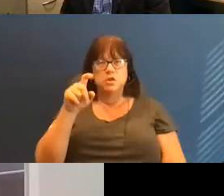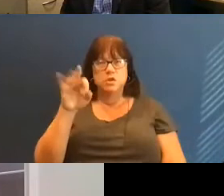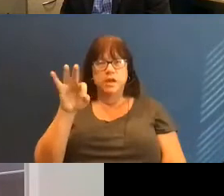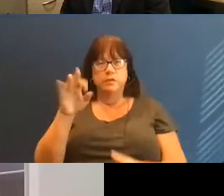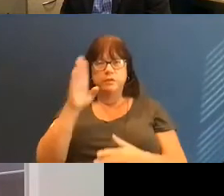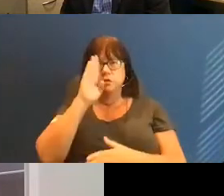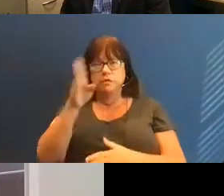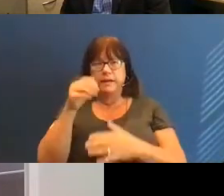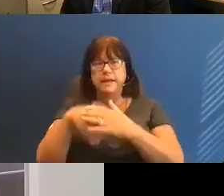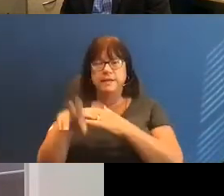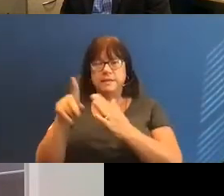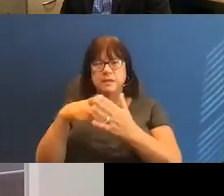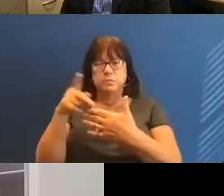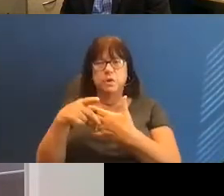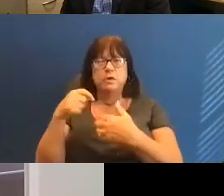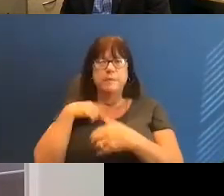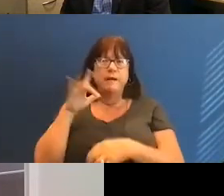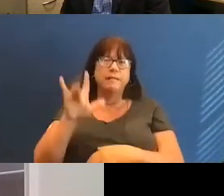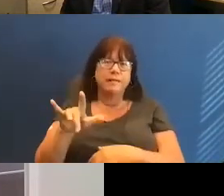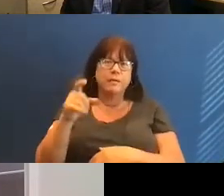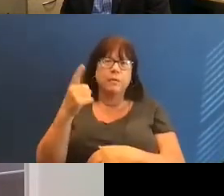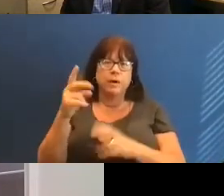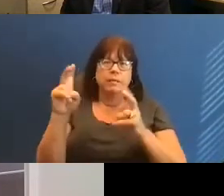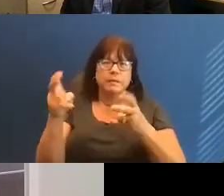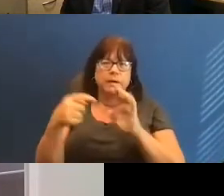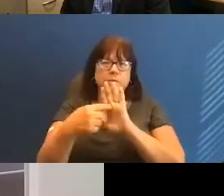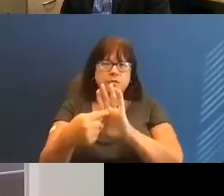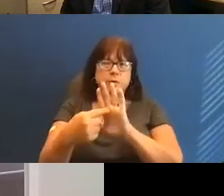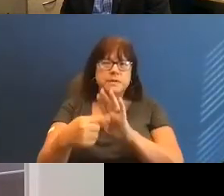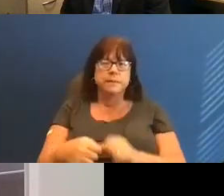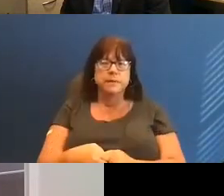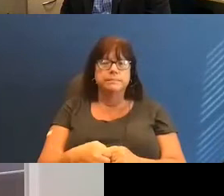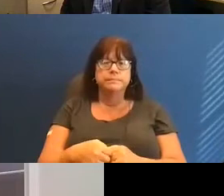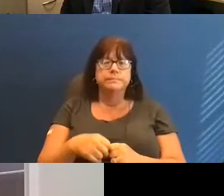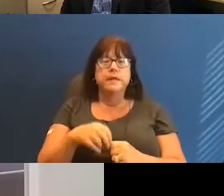I'll click on one of these titles to give you an example, so discrete mathematics with applications